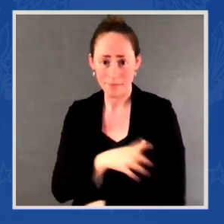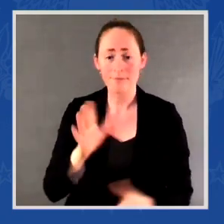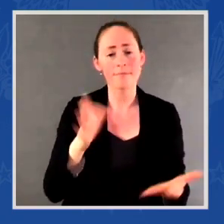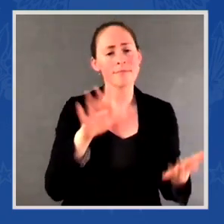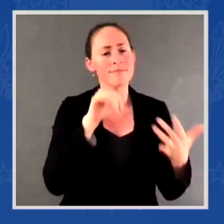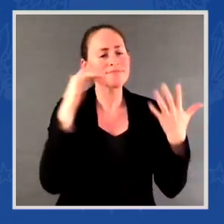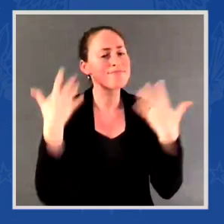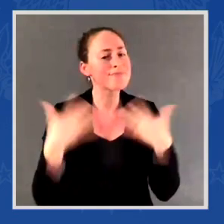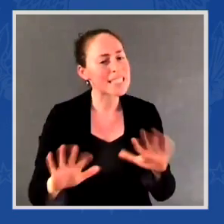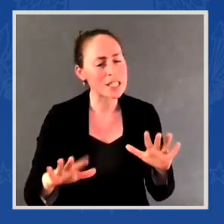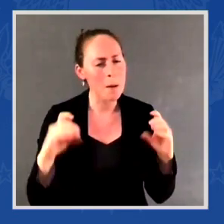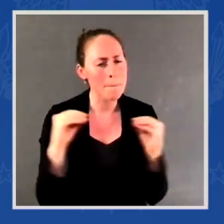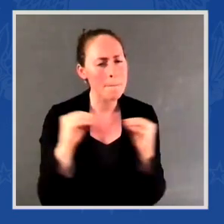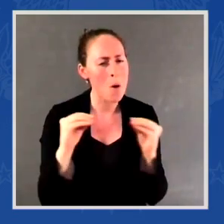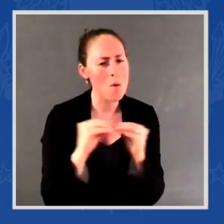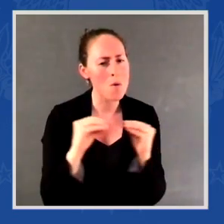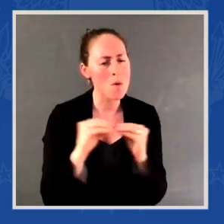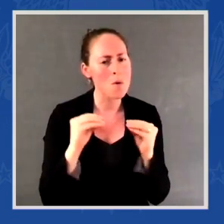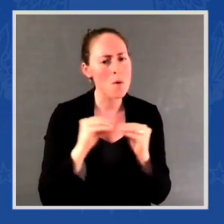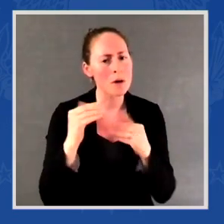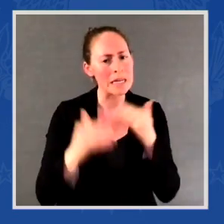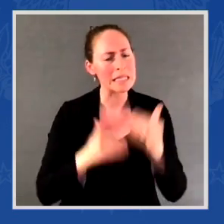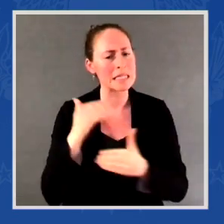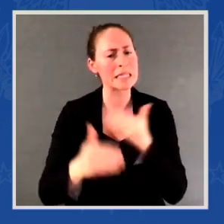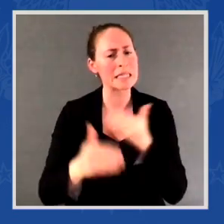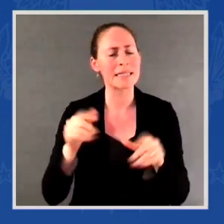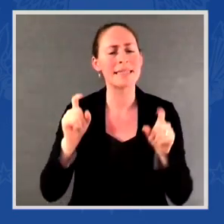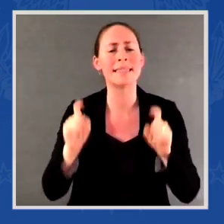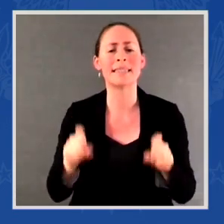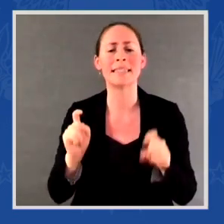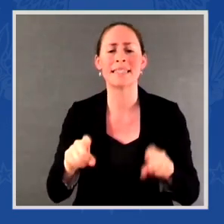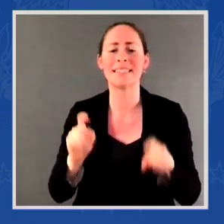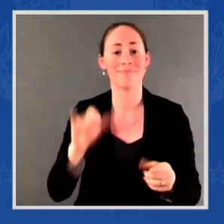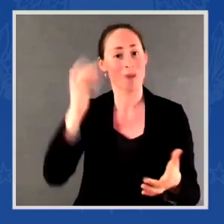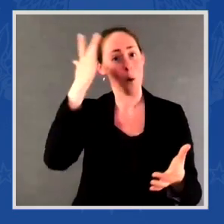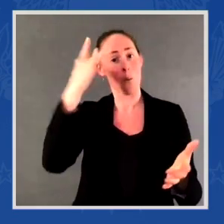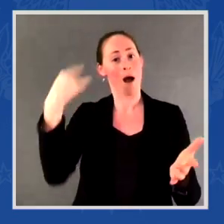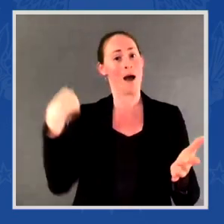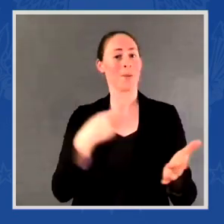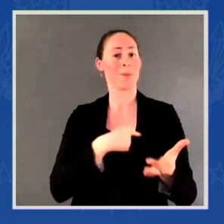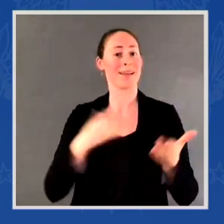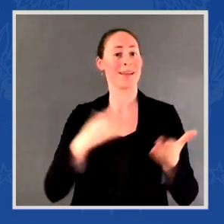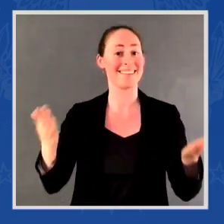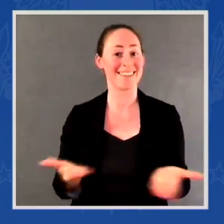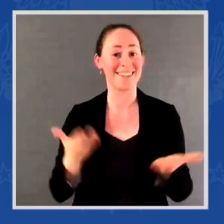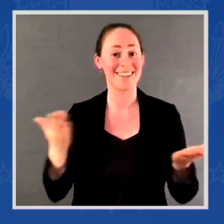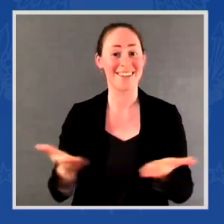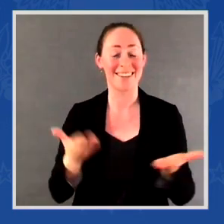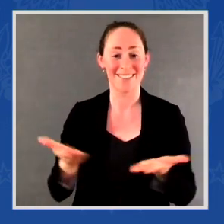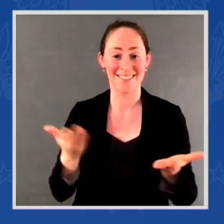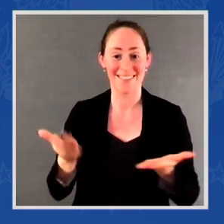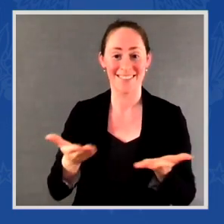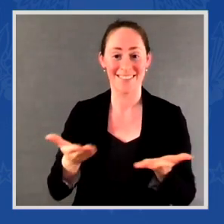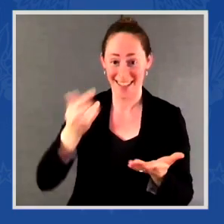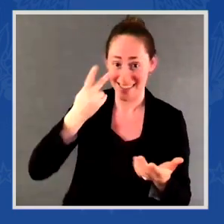and that's why we are here today. That's where you guys come in, that's where you guys come in.